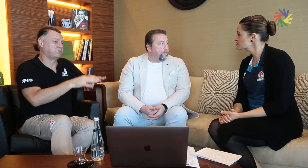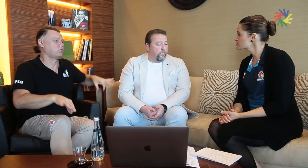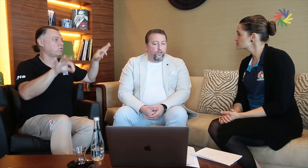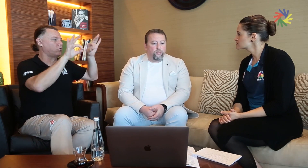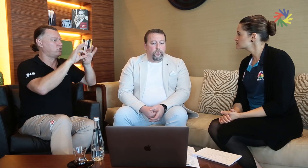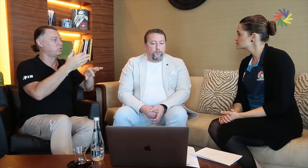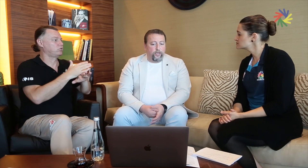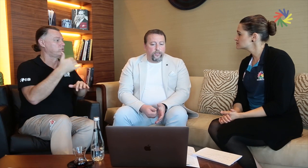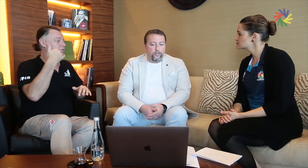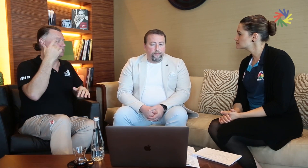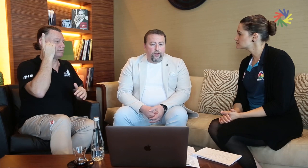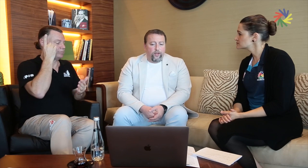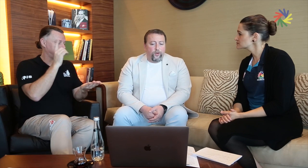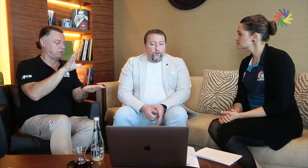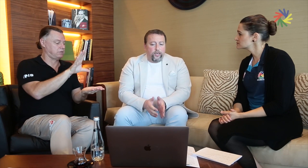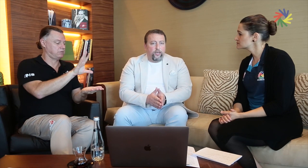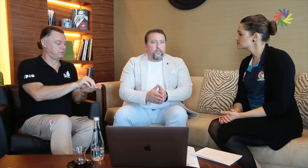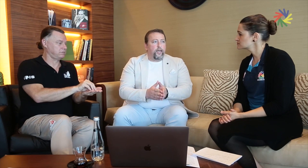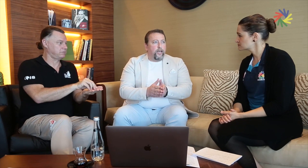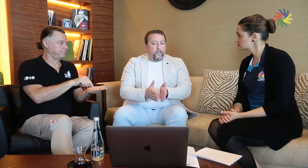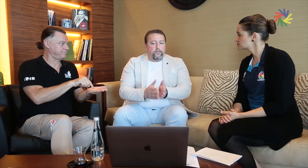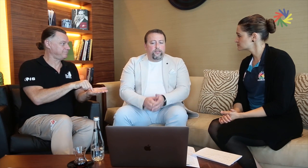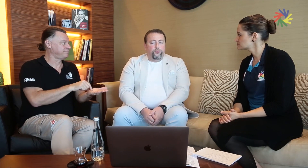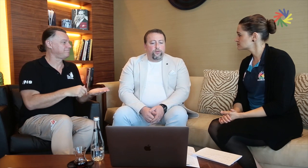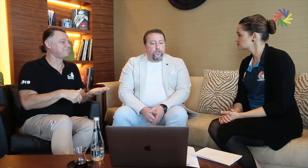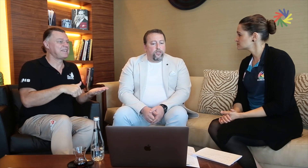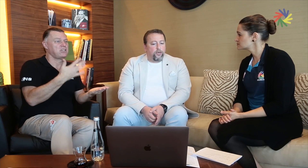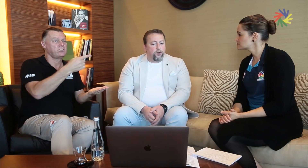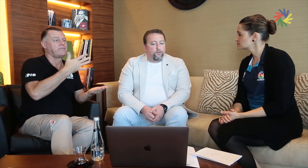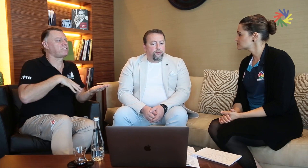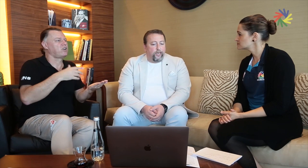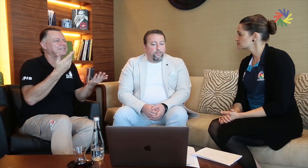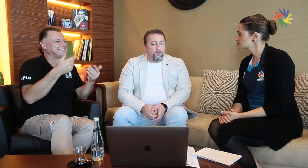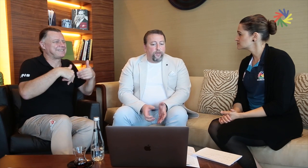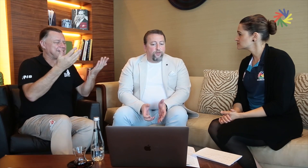up with an application for mobile devices like iPhone.